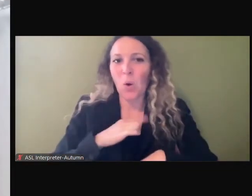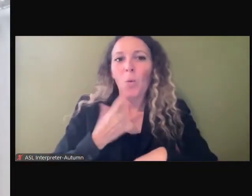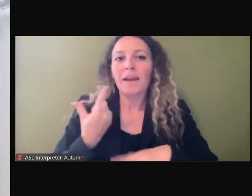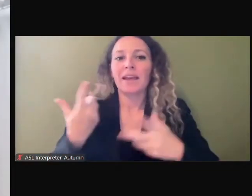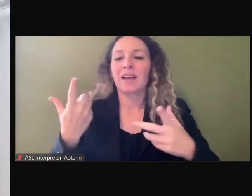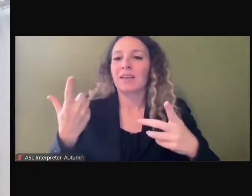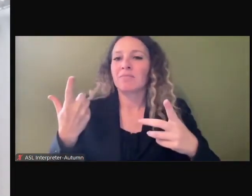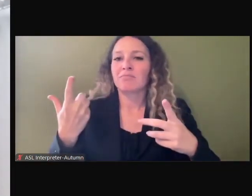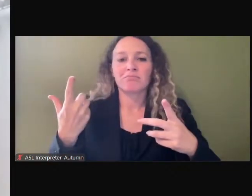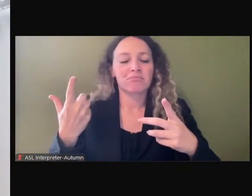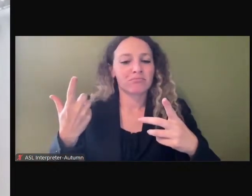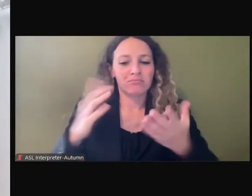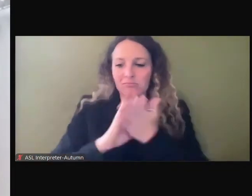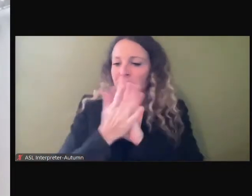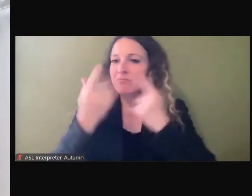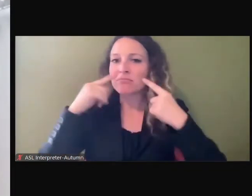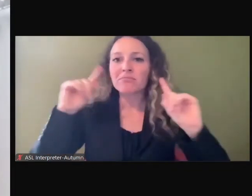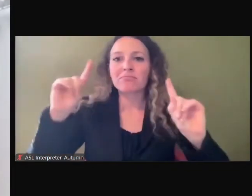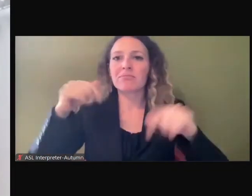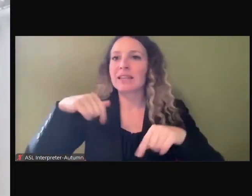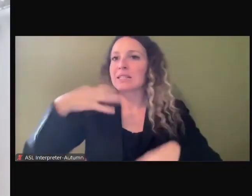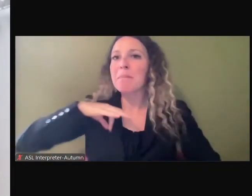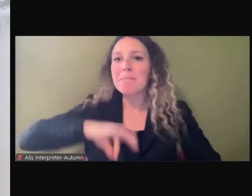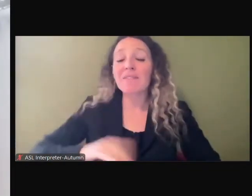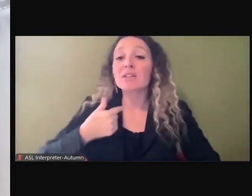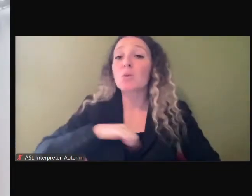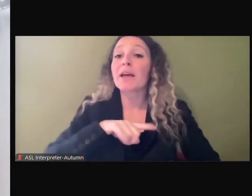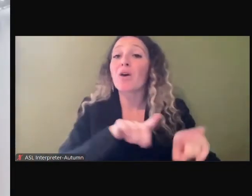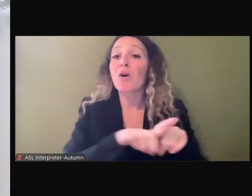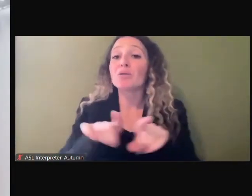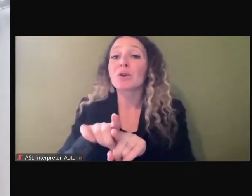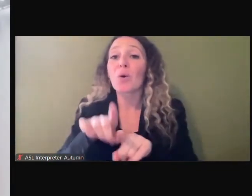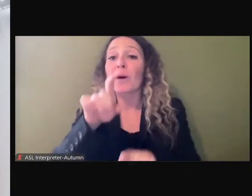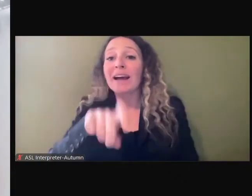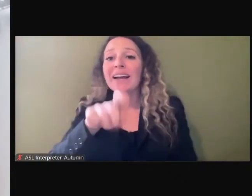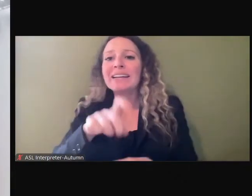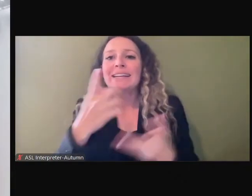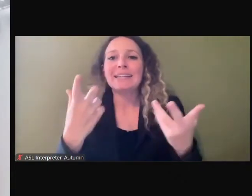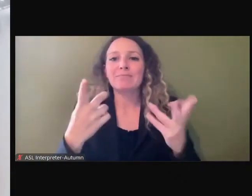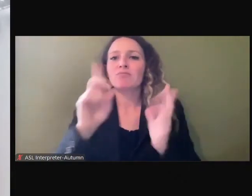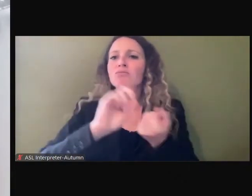we must also turn a critical eye to the policies that shape this landscape. The